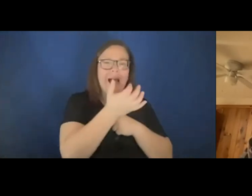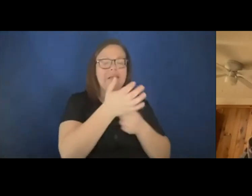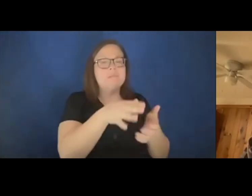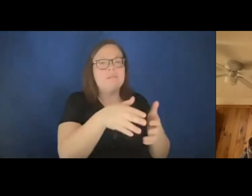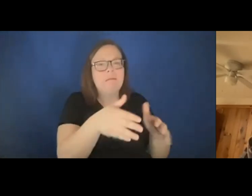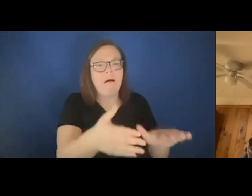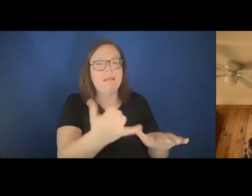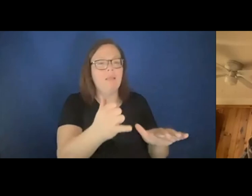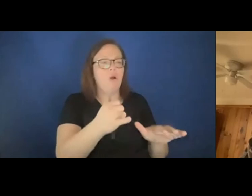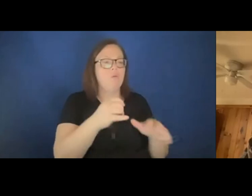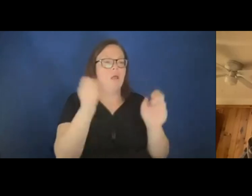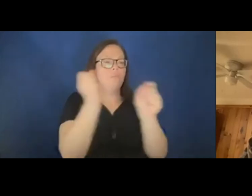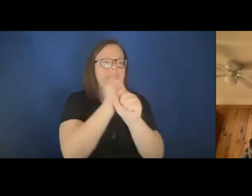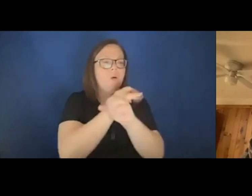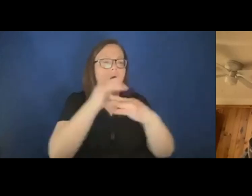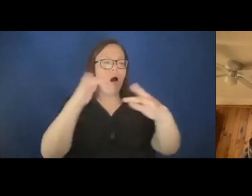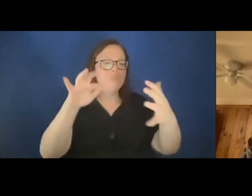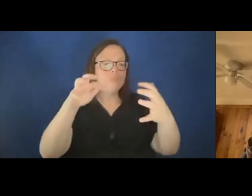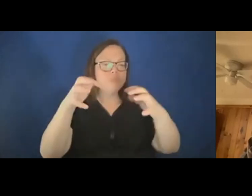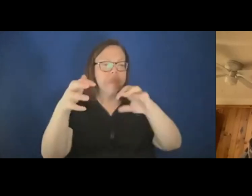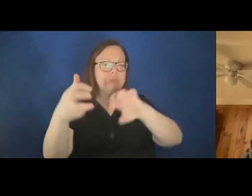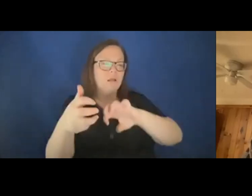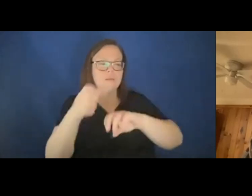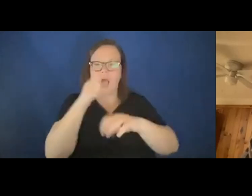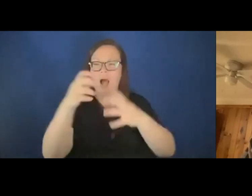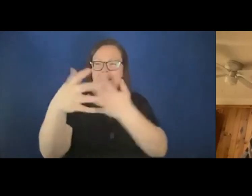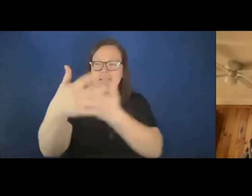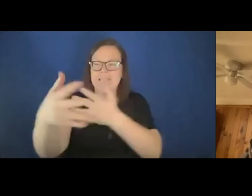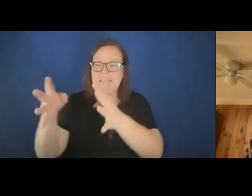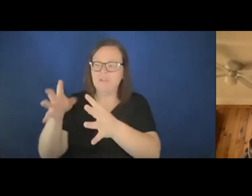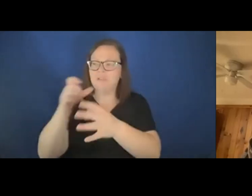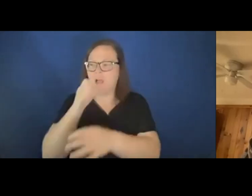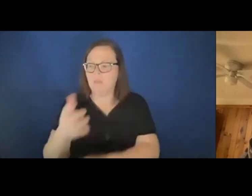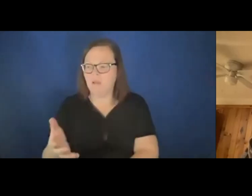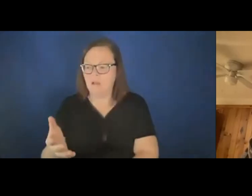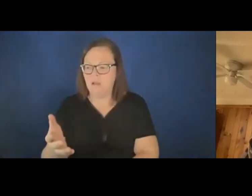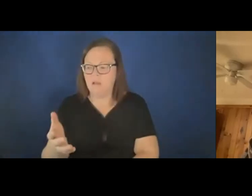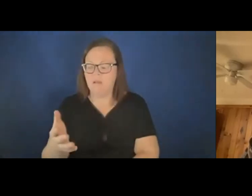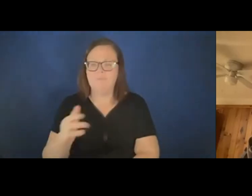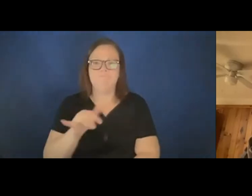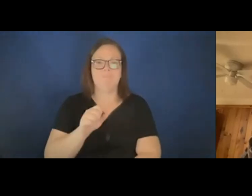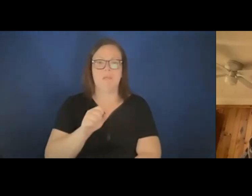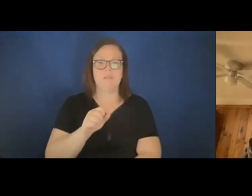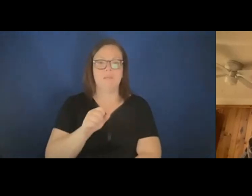Not the bombs, twisting limbs. Not the cages. Not the—Yes. There is a woman crying